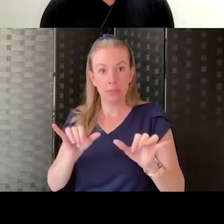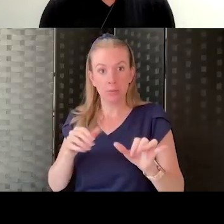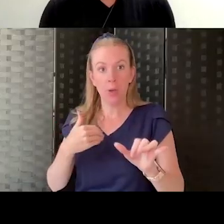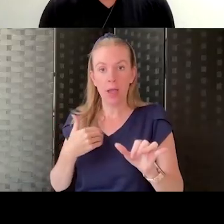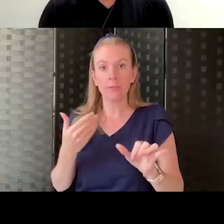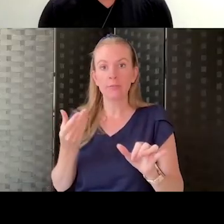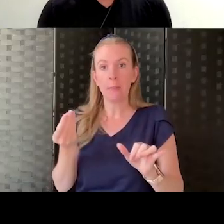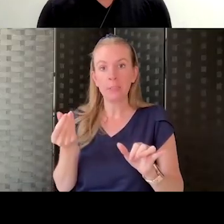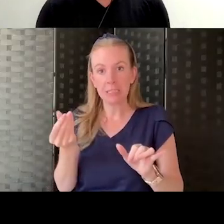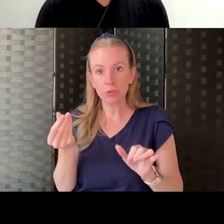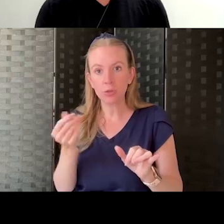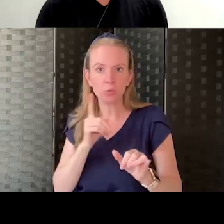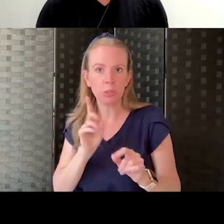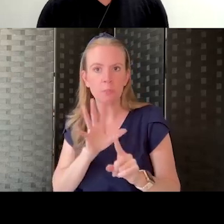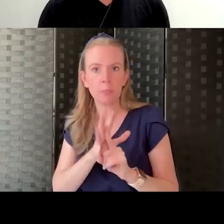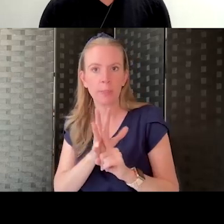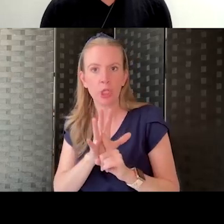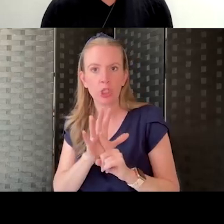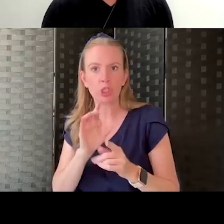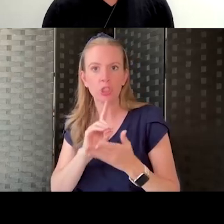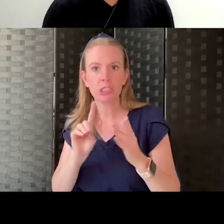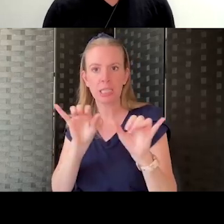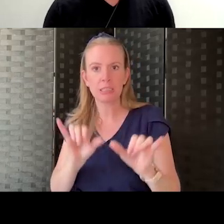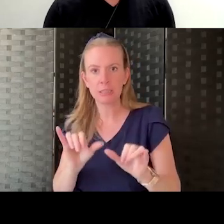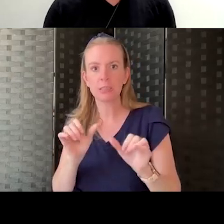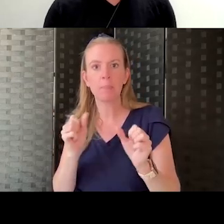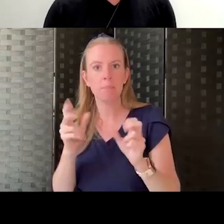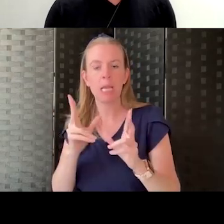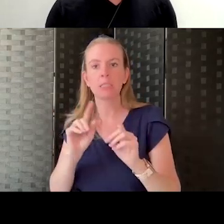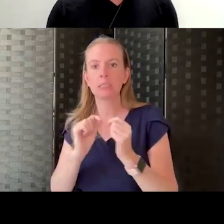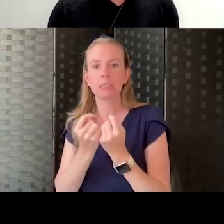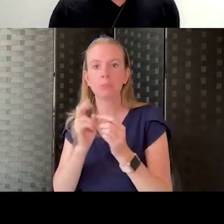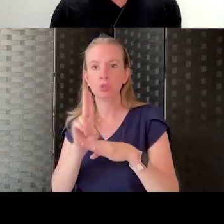this is a very popular design system a lot of teams use. Another one that has been around